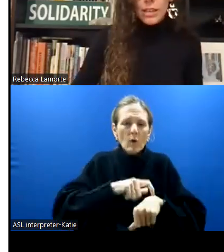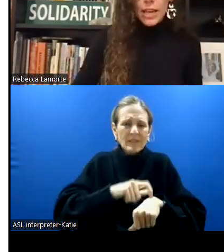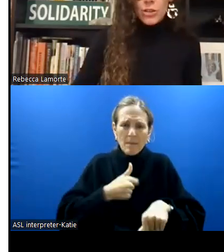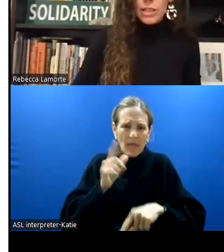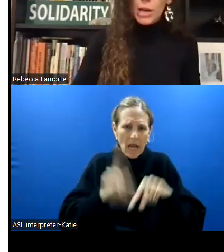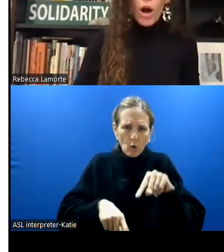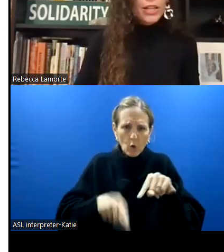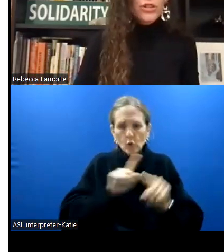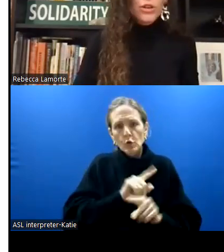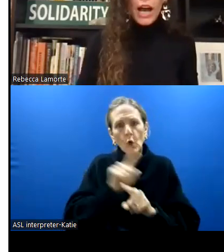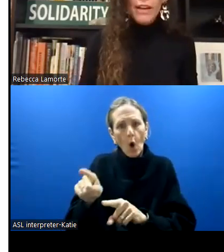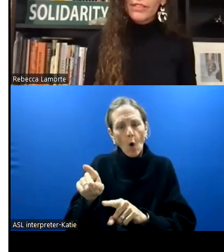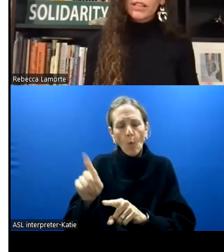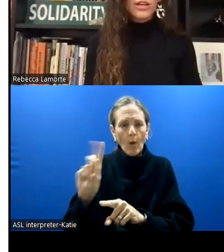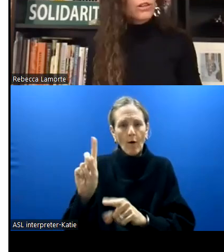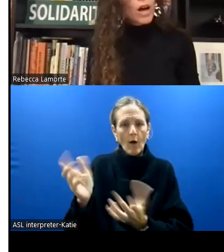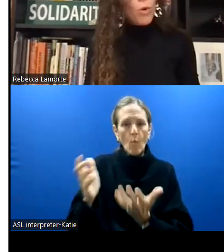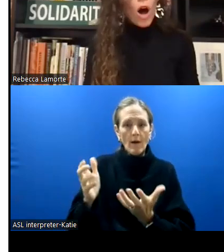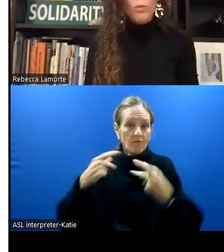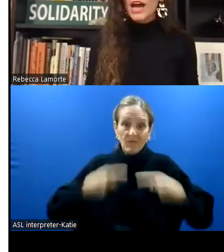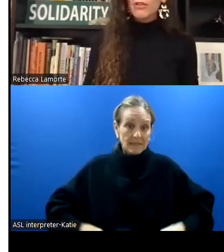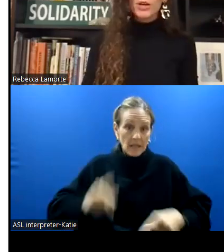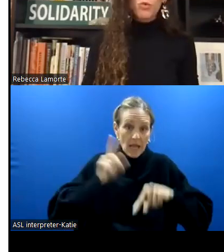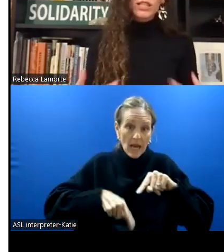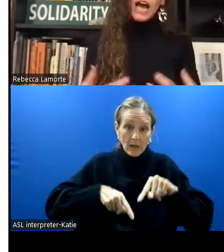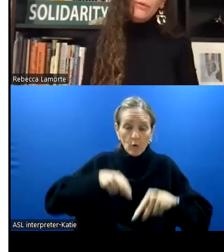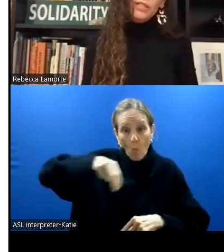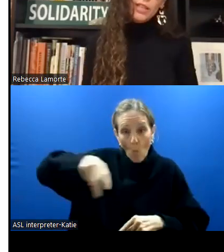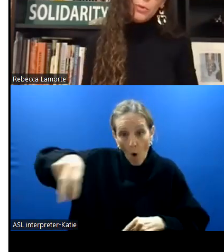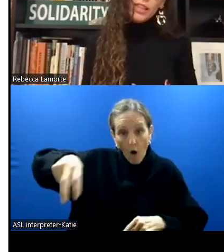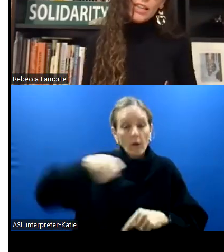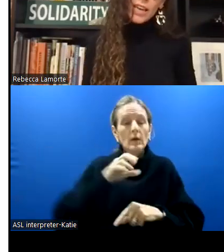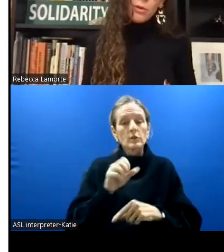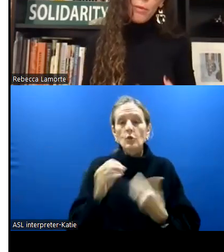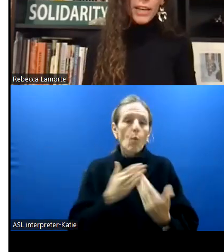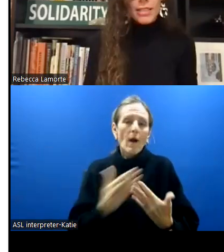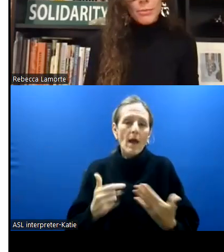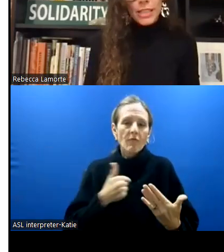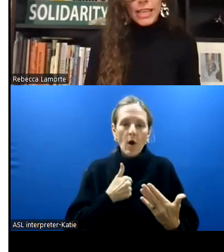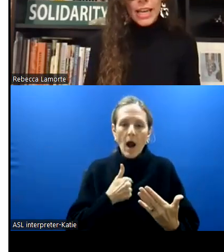to the electorate that I wanted to. I physically could not walk, whatever it was that I was dealing with that day with my disability,